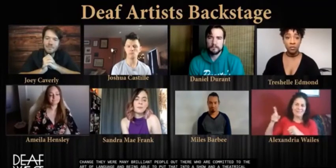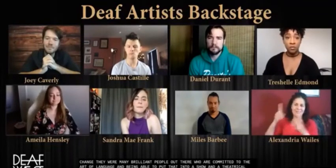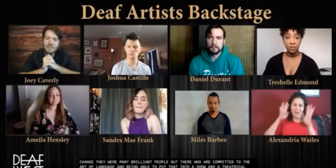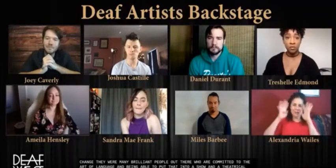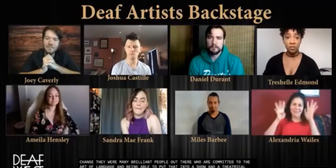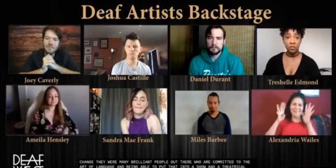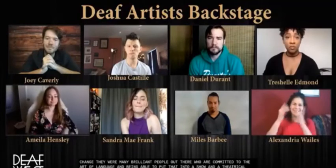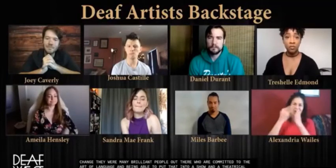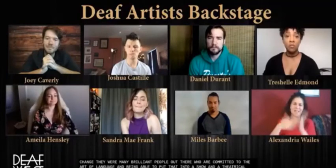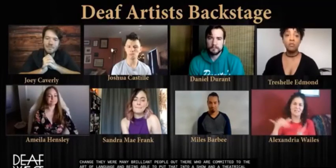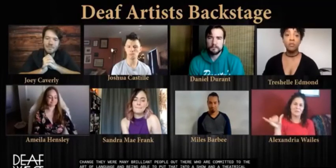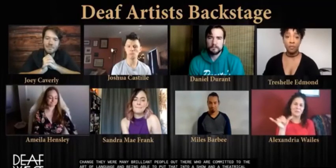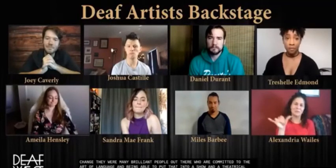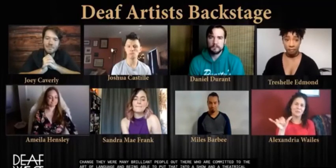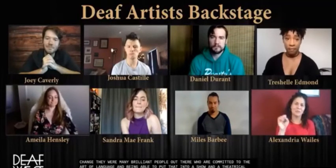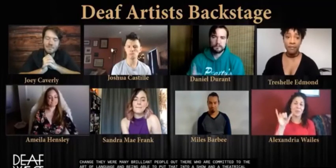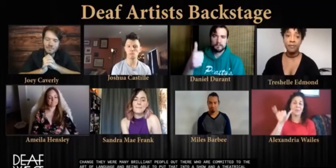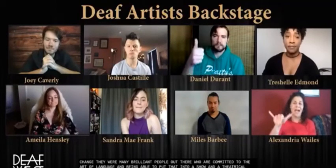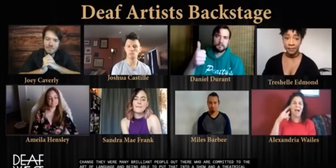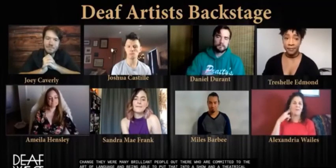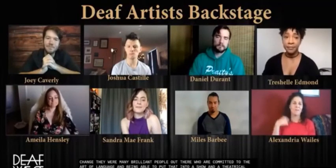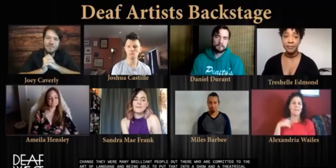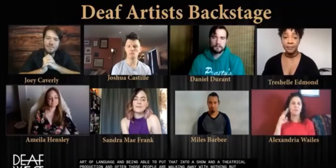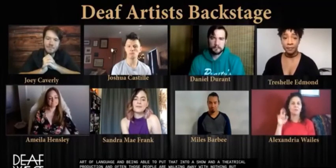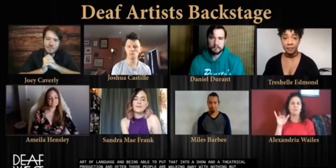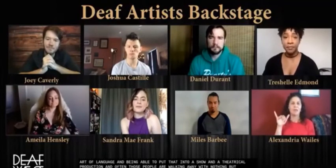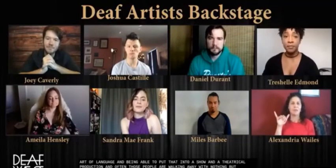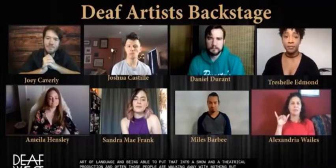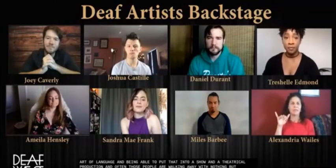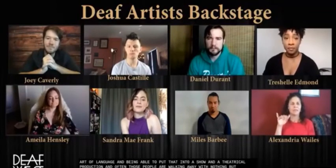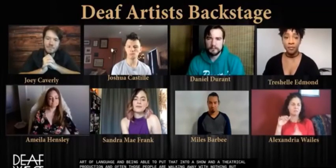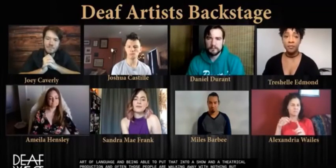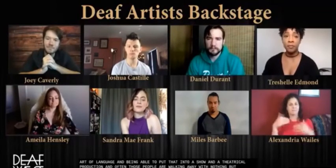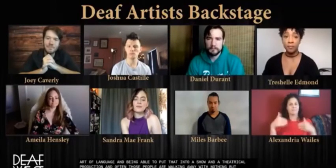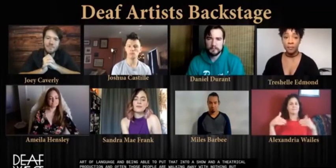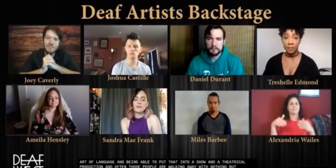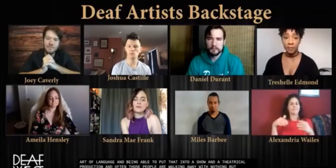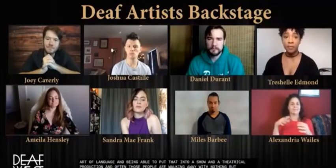And I think that it really helped to protect those creative artists as well.